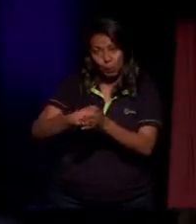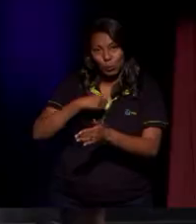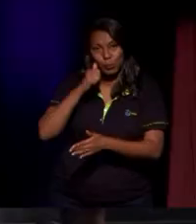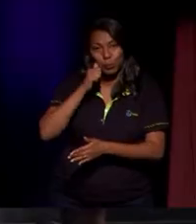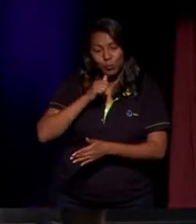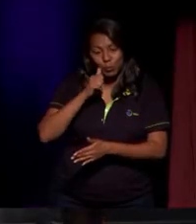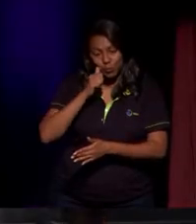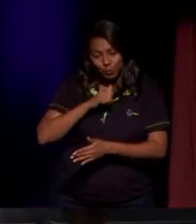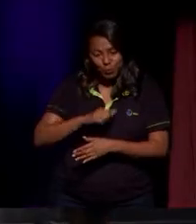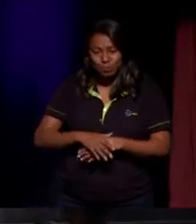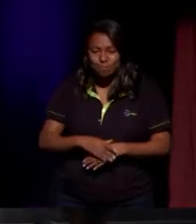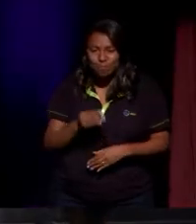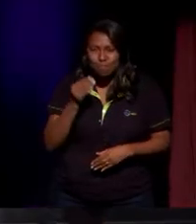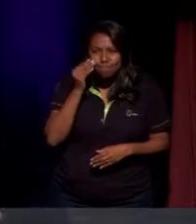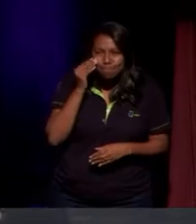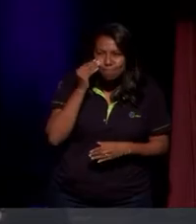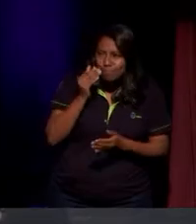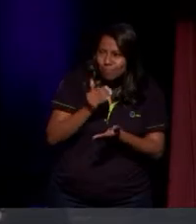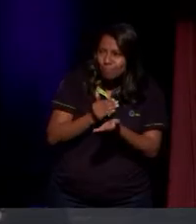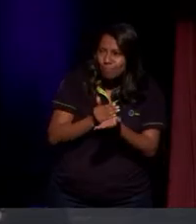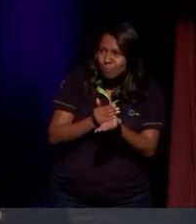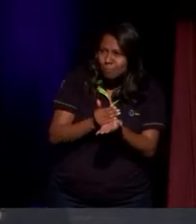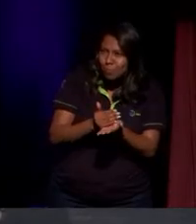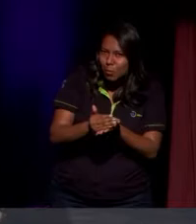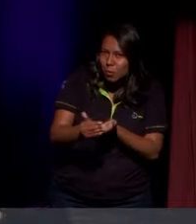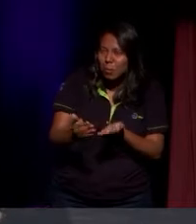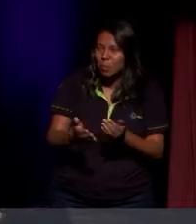And they try to start doing an awareness program.